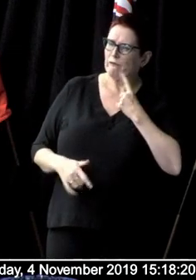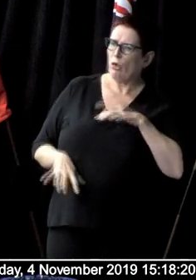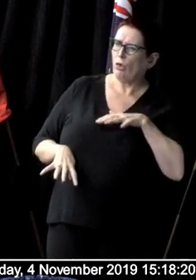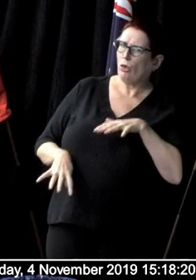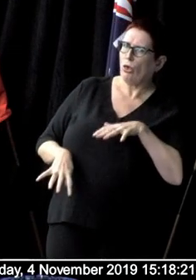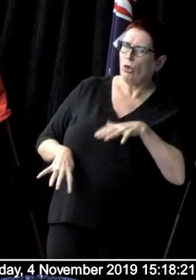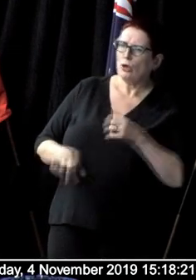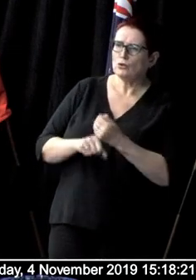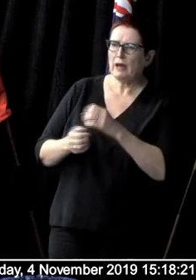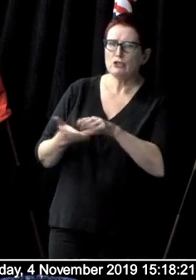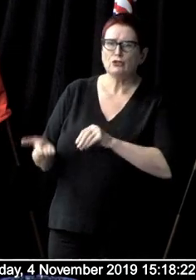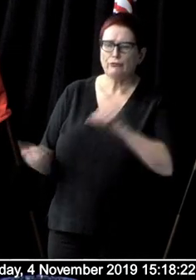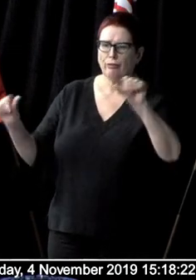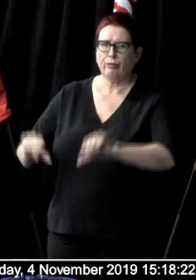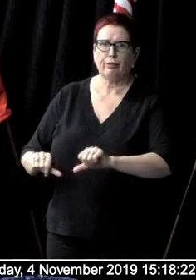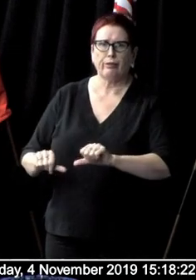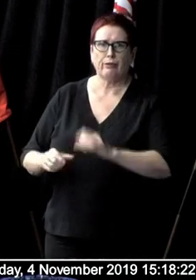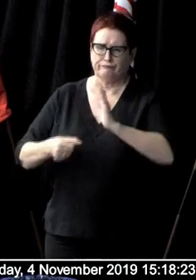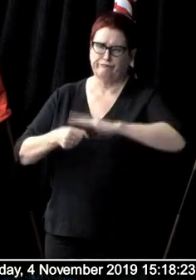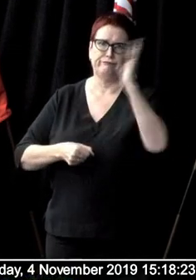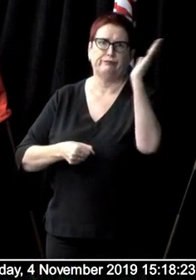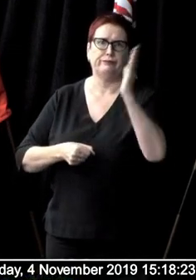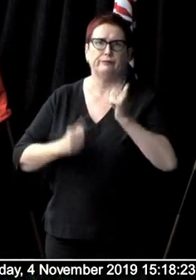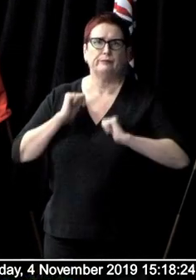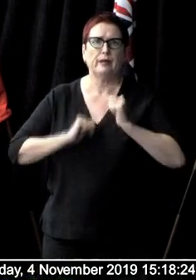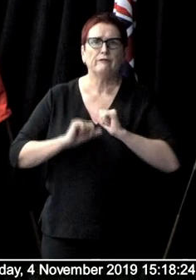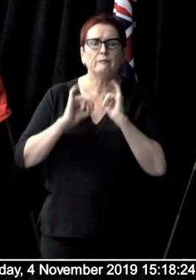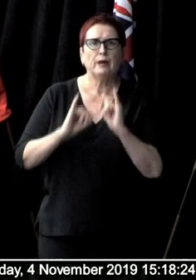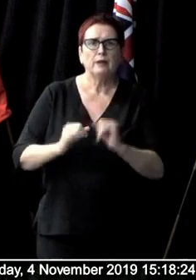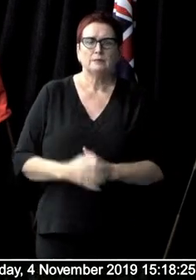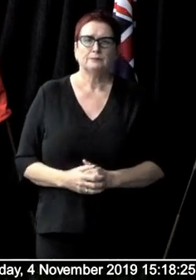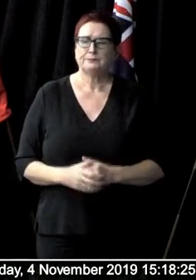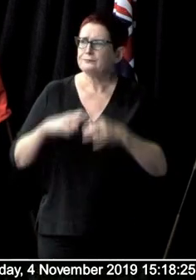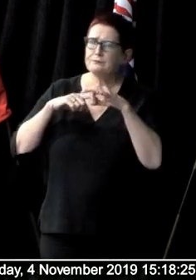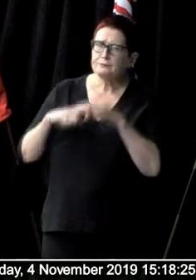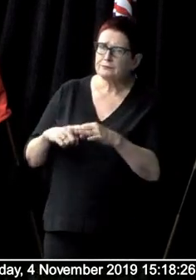Have you had parents express their belief to you that some incident reports are